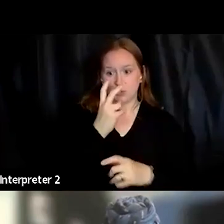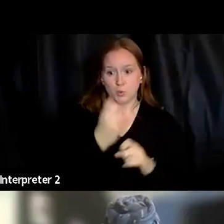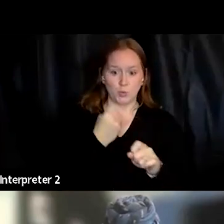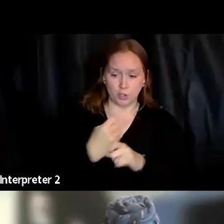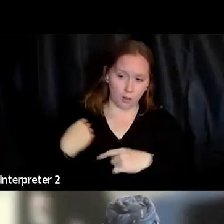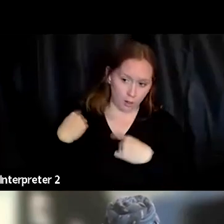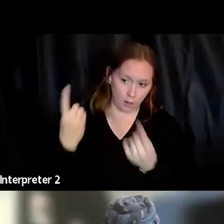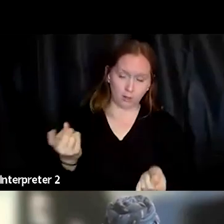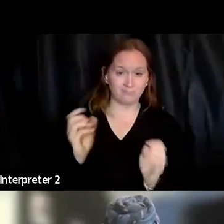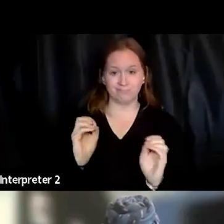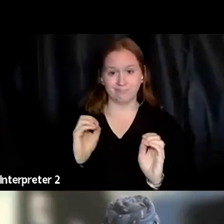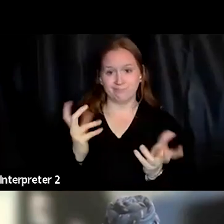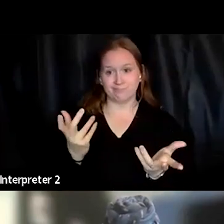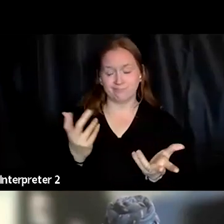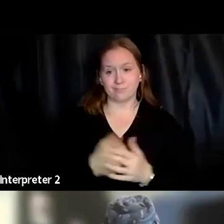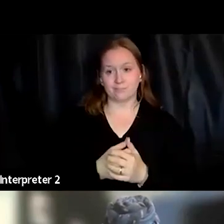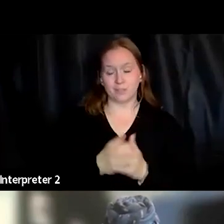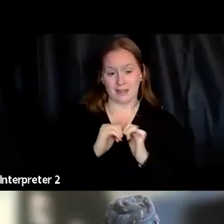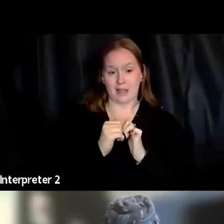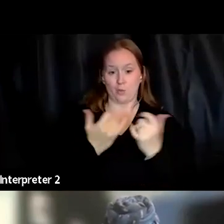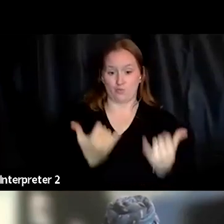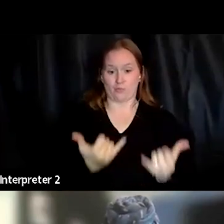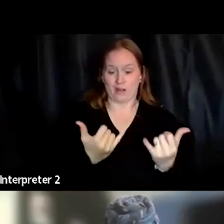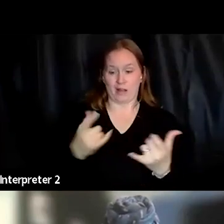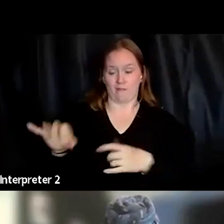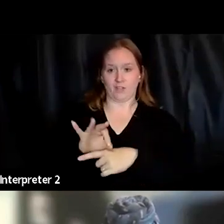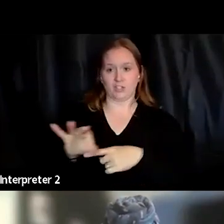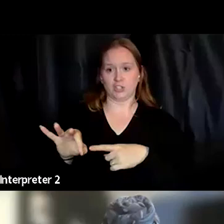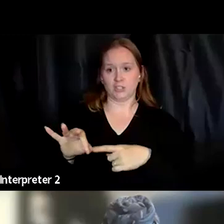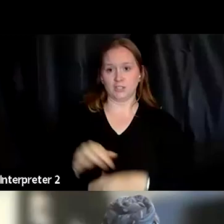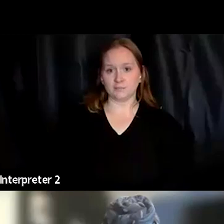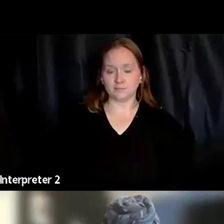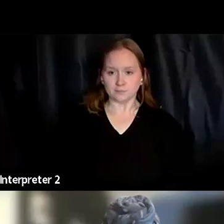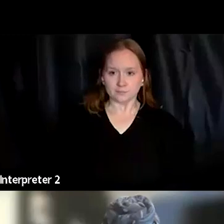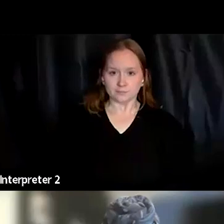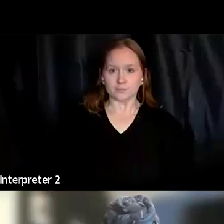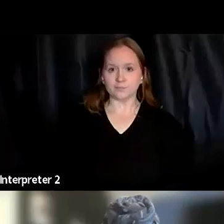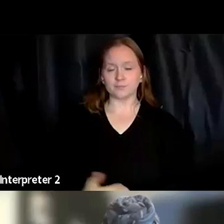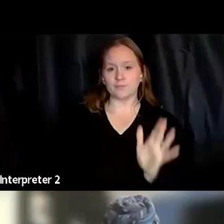It's really how they're currently functioning. So again, this is where, you know, sometimes we come back to the case managers,